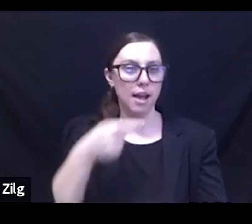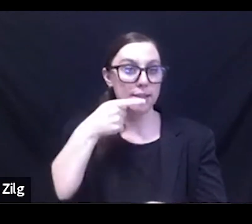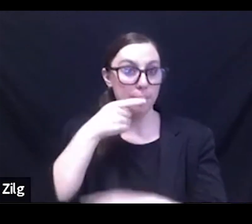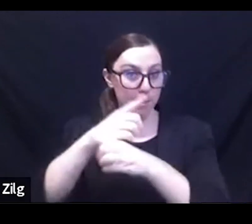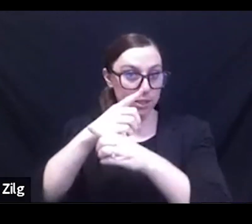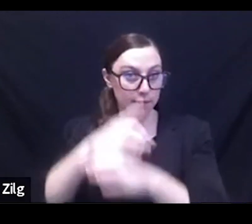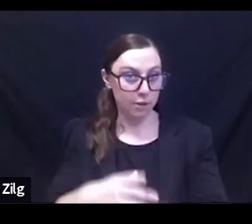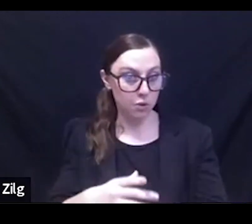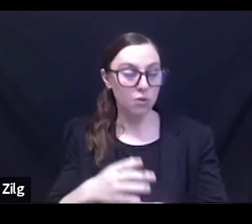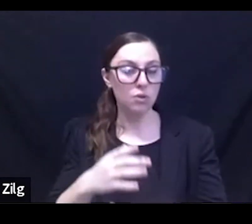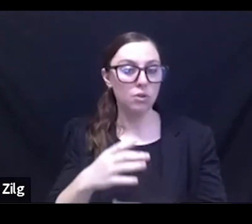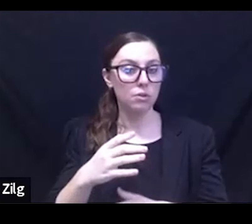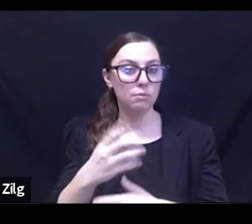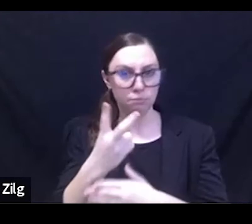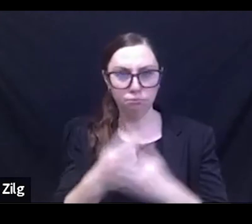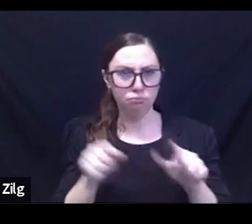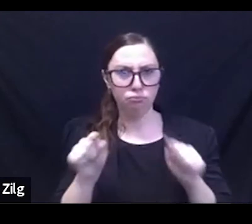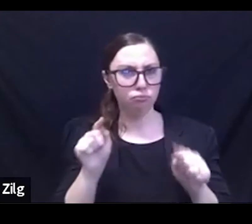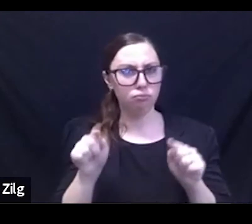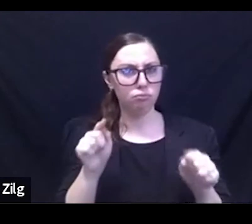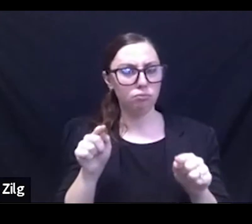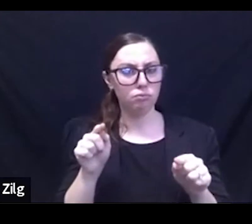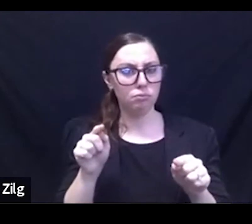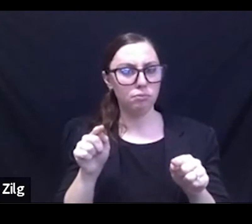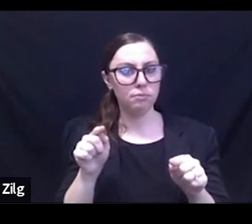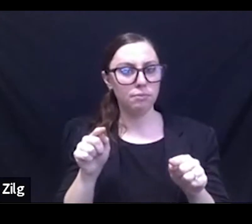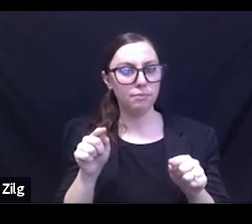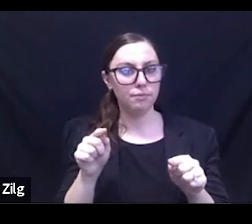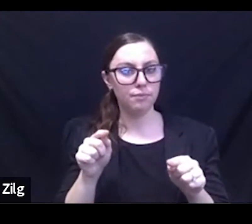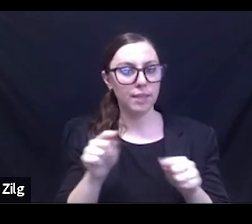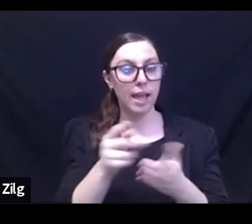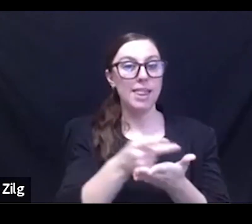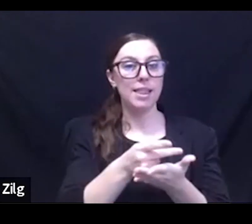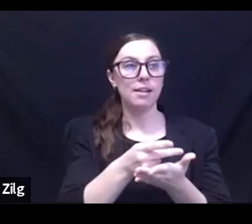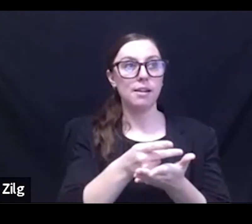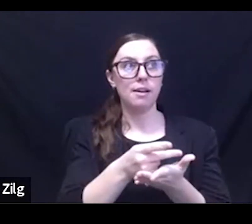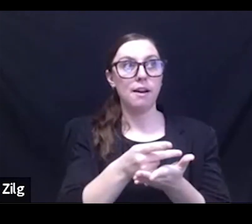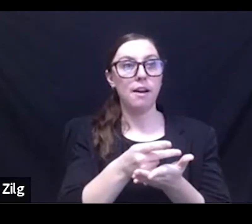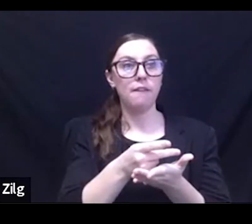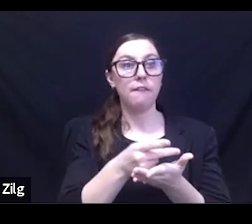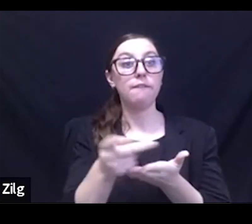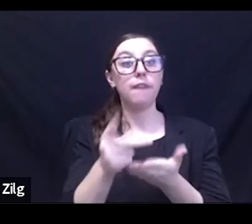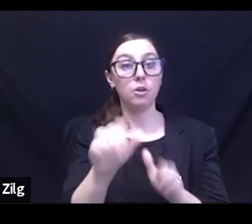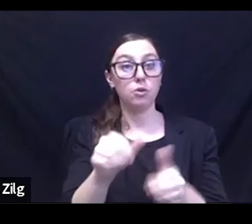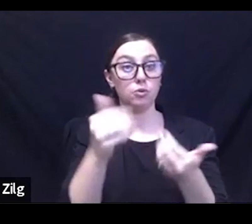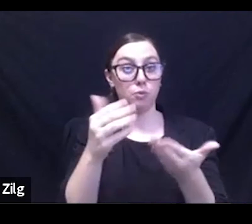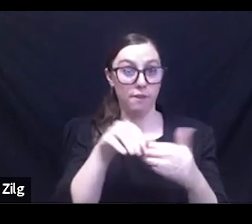that there's -- the failure to provide access to communication for people